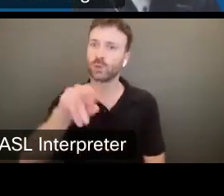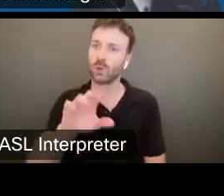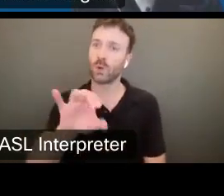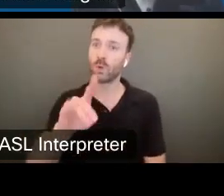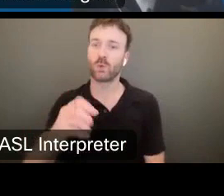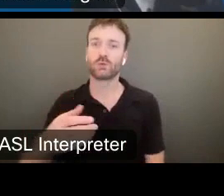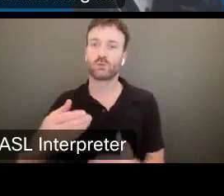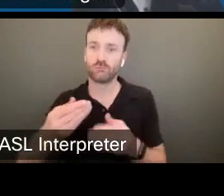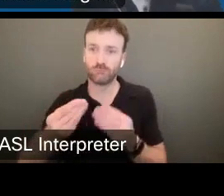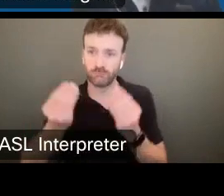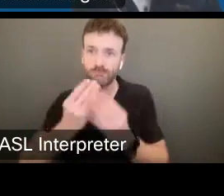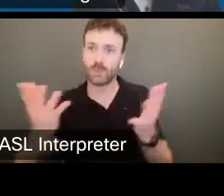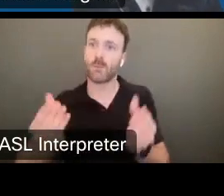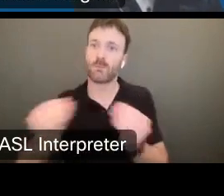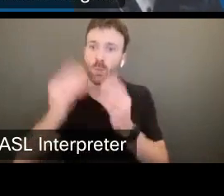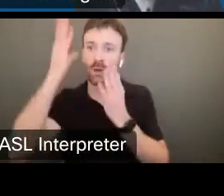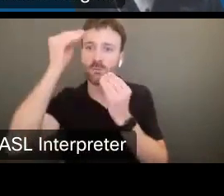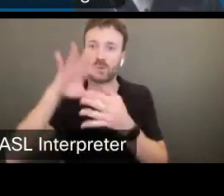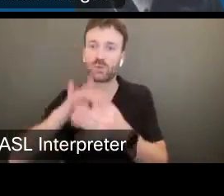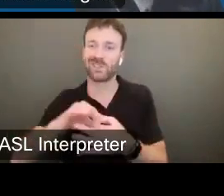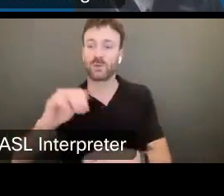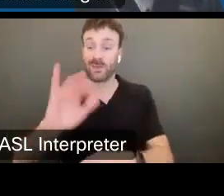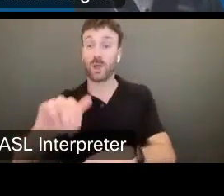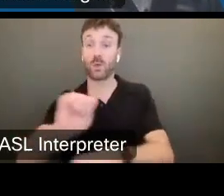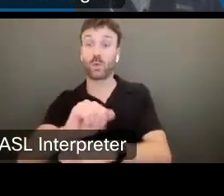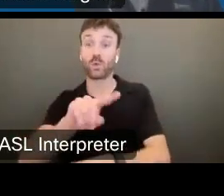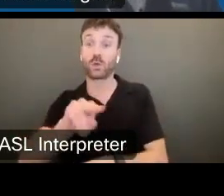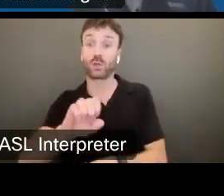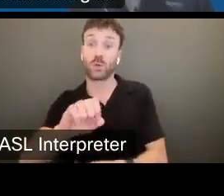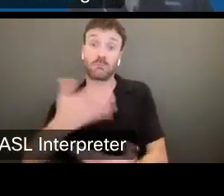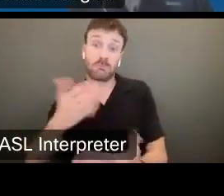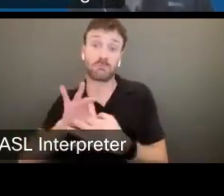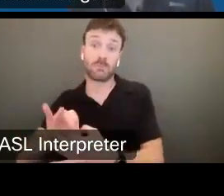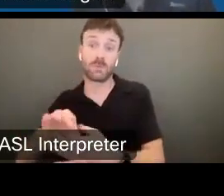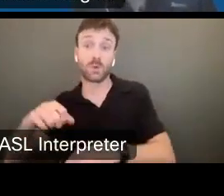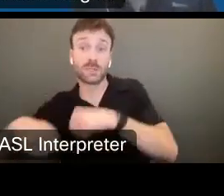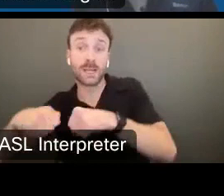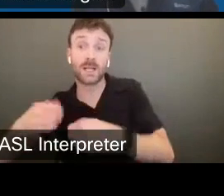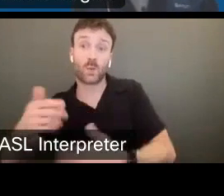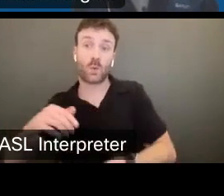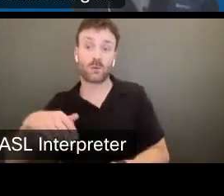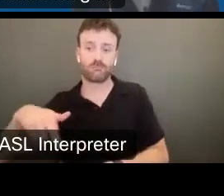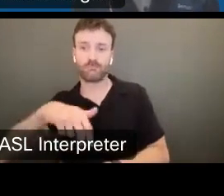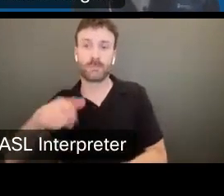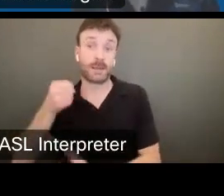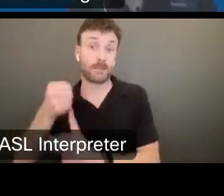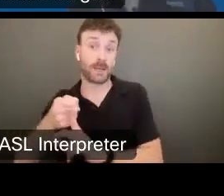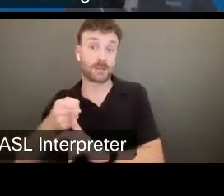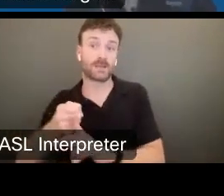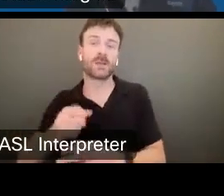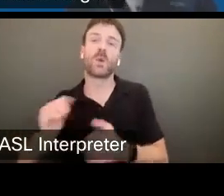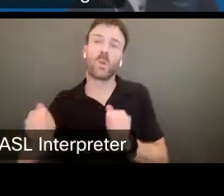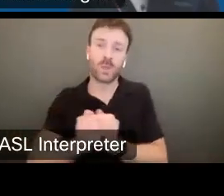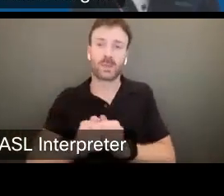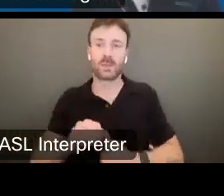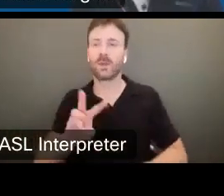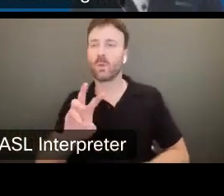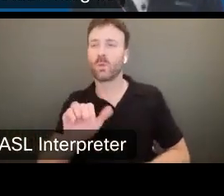zones, pedestrian and cycling impacts, as well as wayfinding.